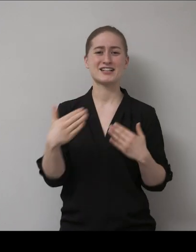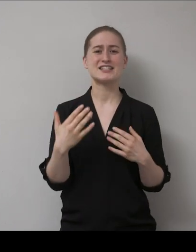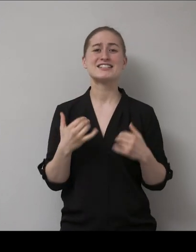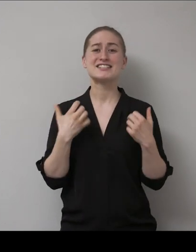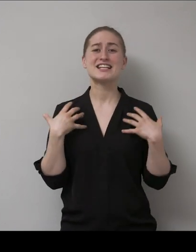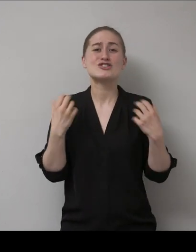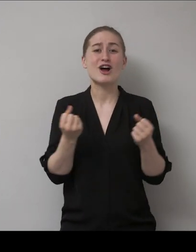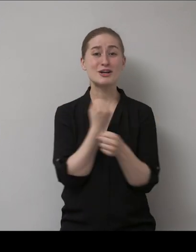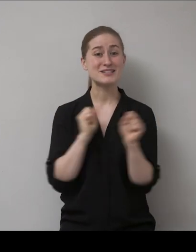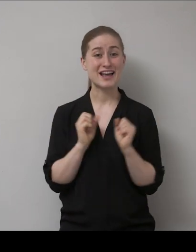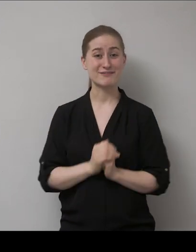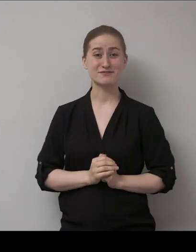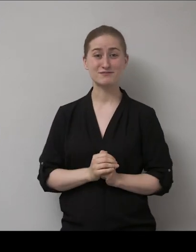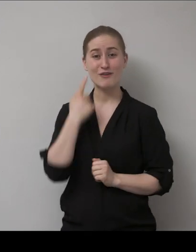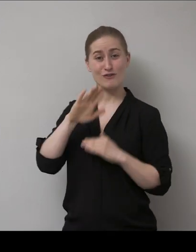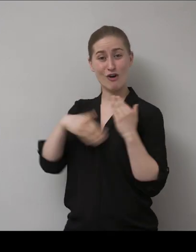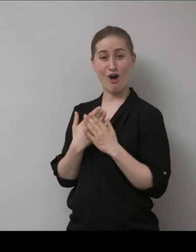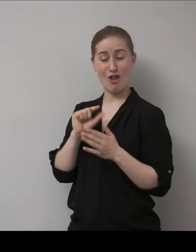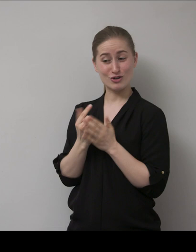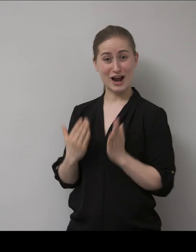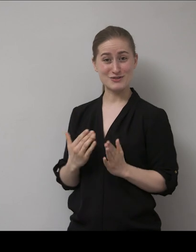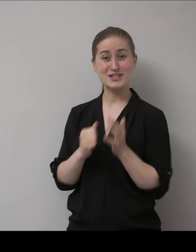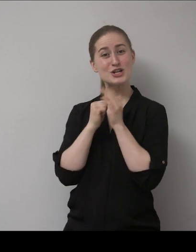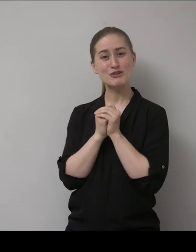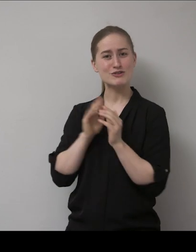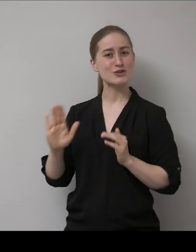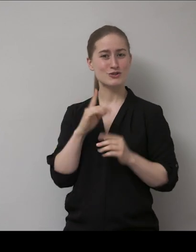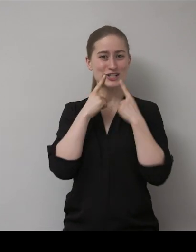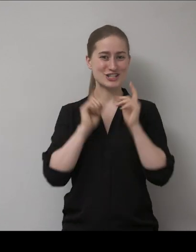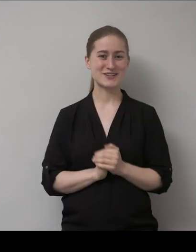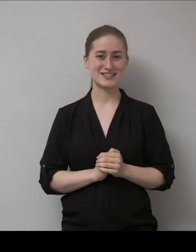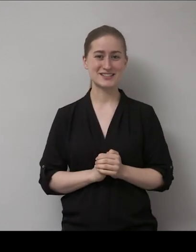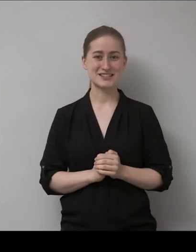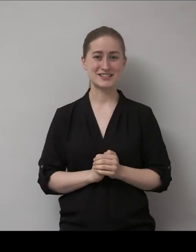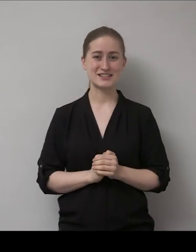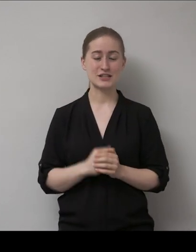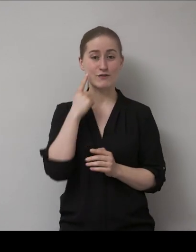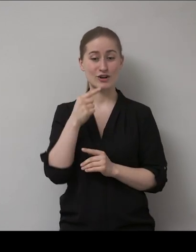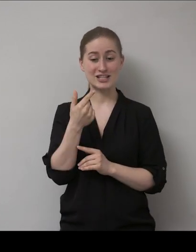To all the graduates, congratulations on your achievements, and to the Geospatial Intelligence graduates,